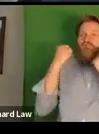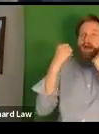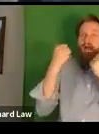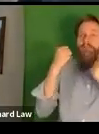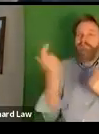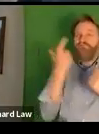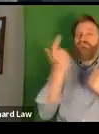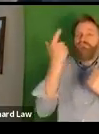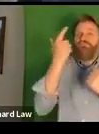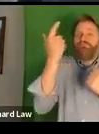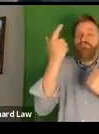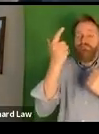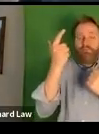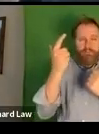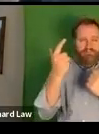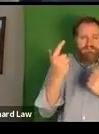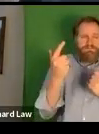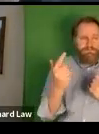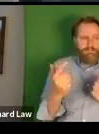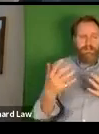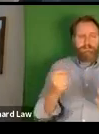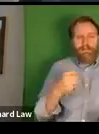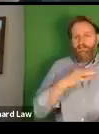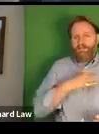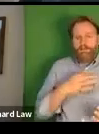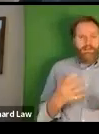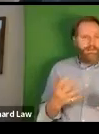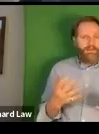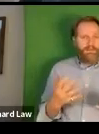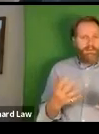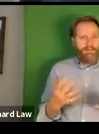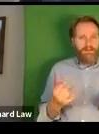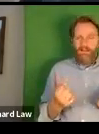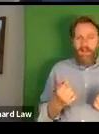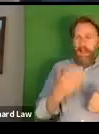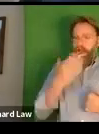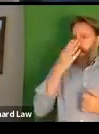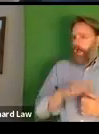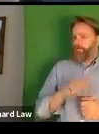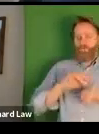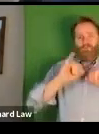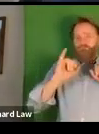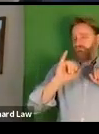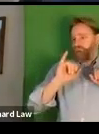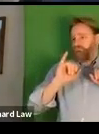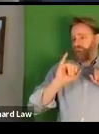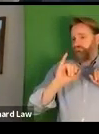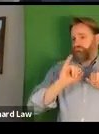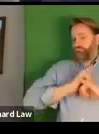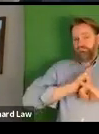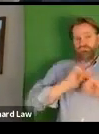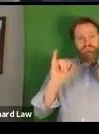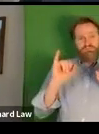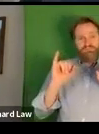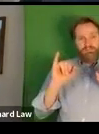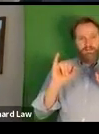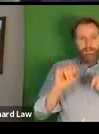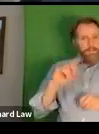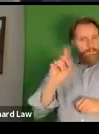taking the mickey out of people's intelligence it's an arrogant behaviour that actually tells us that people think that they can do what they